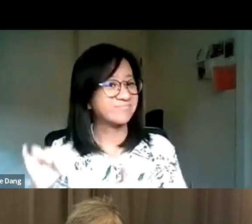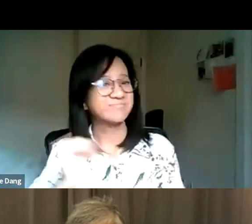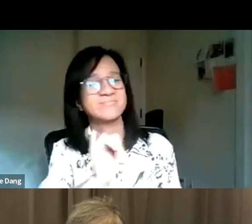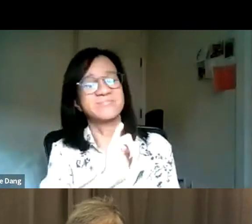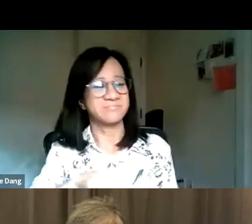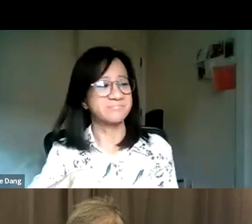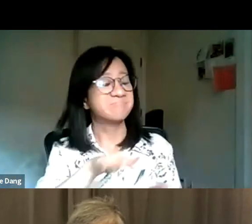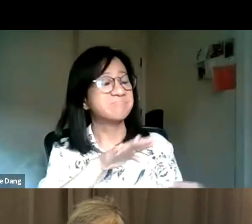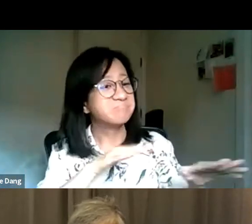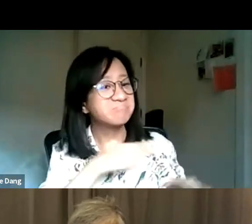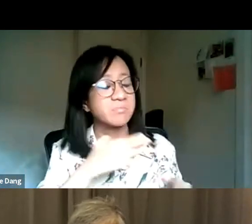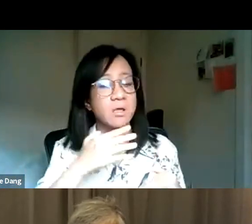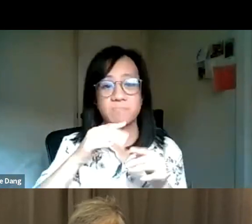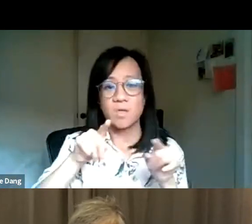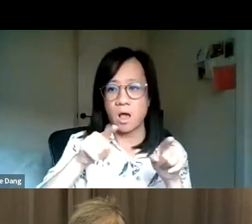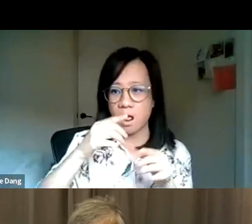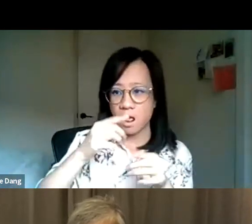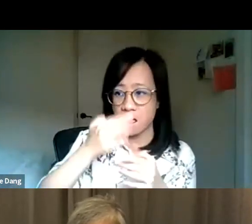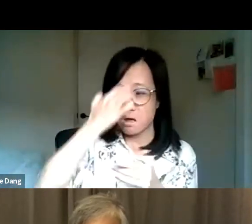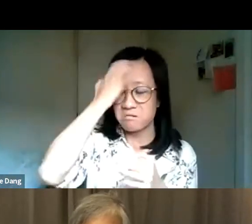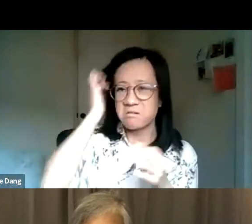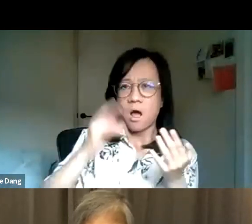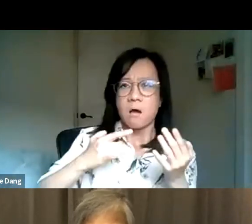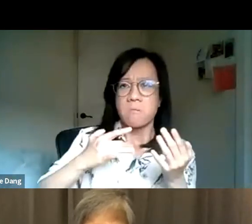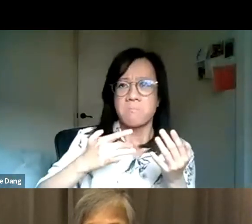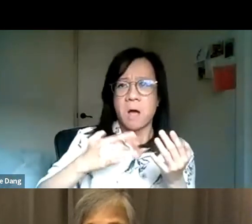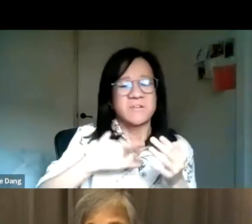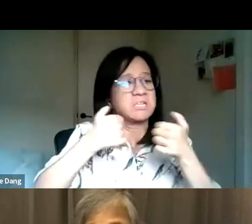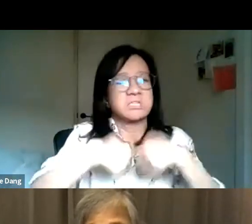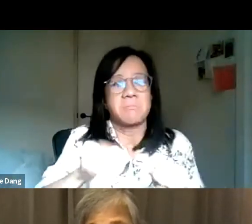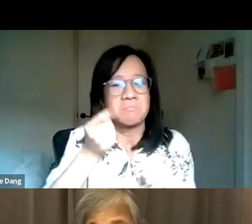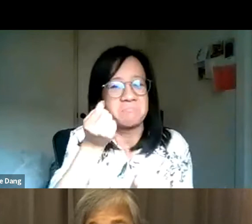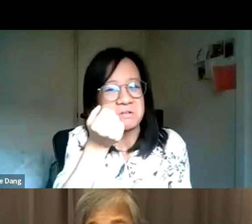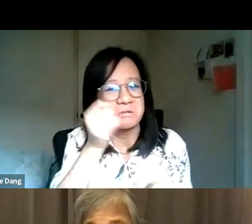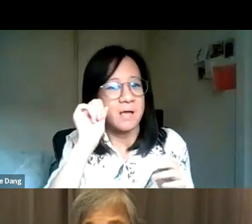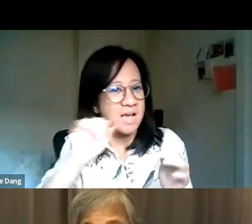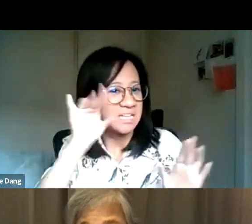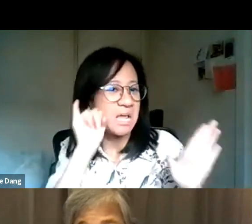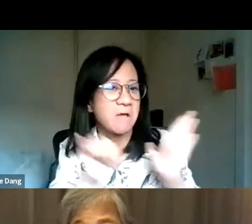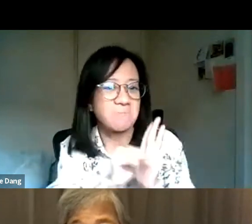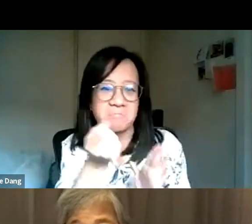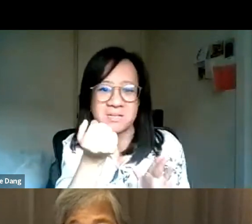in my Asian identity, and part of the diversity that I saw around me.